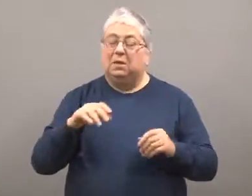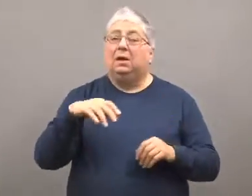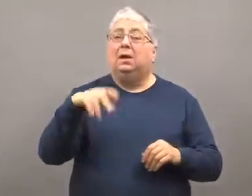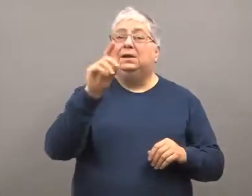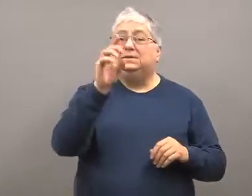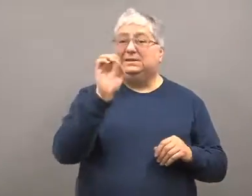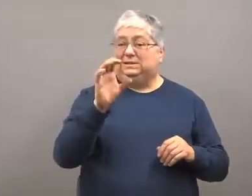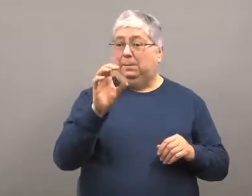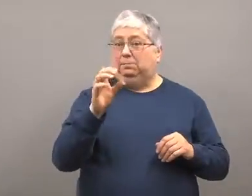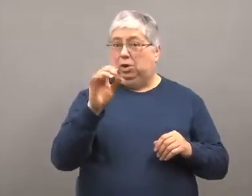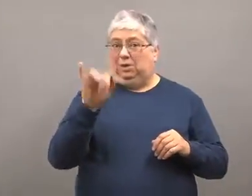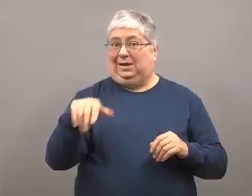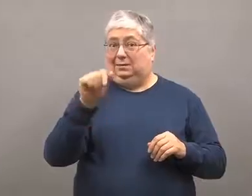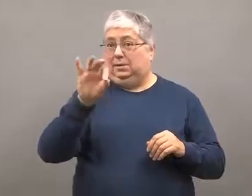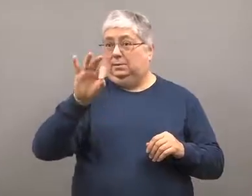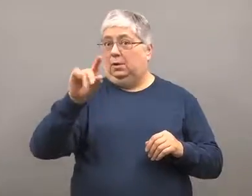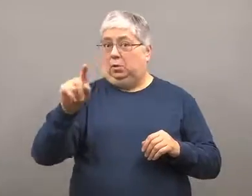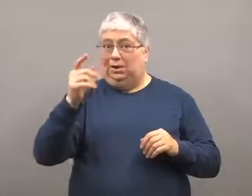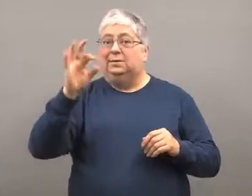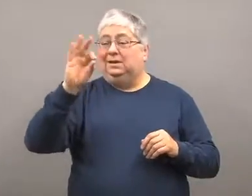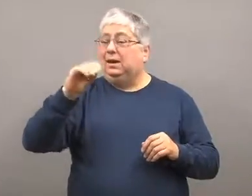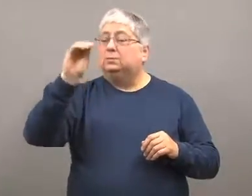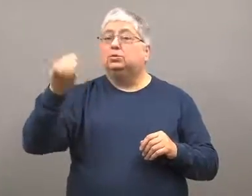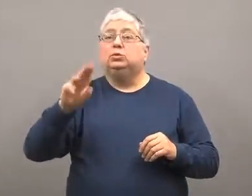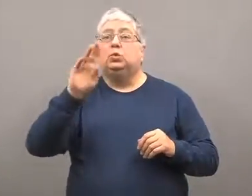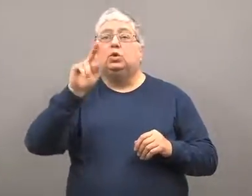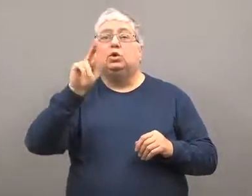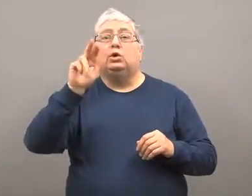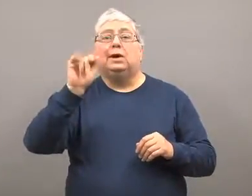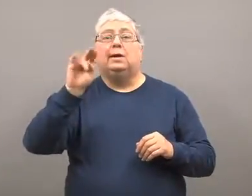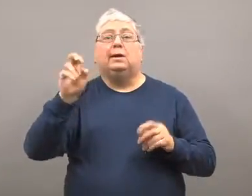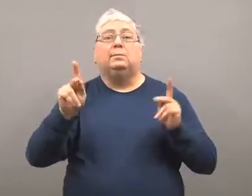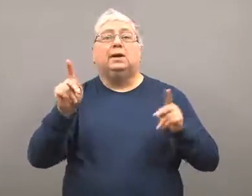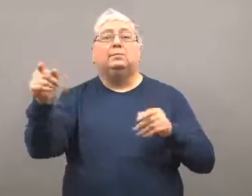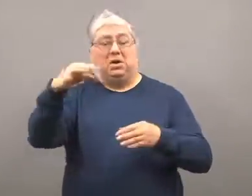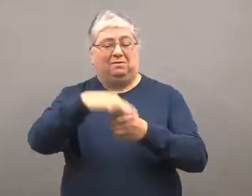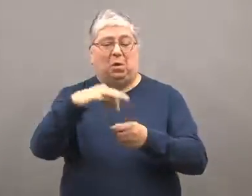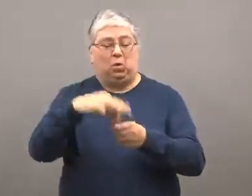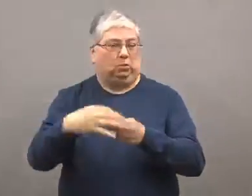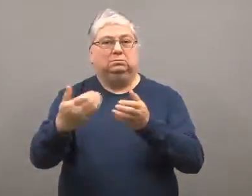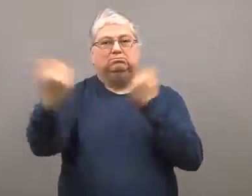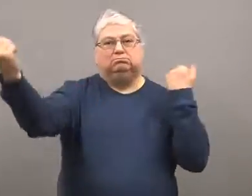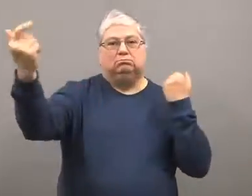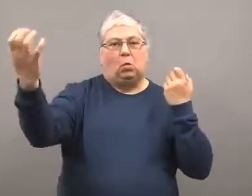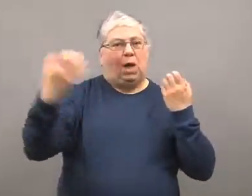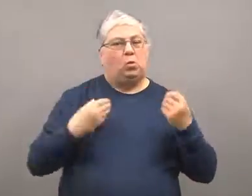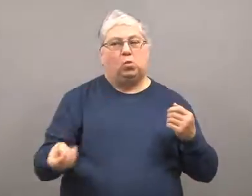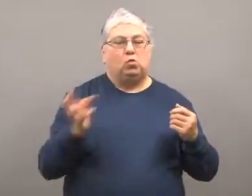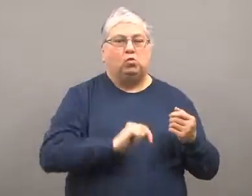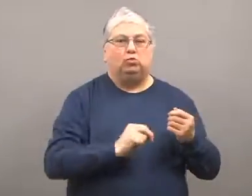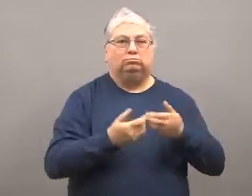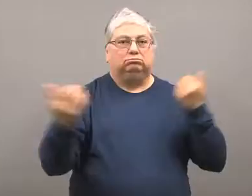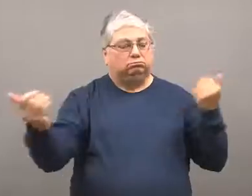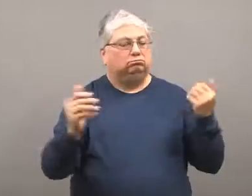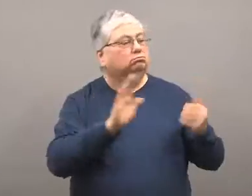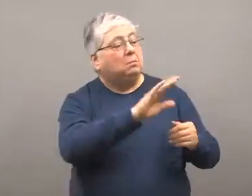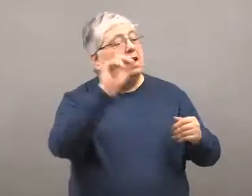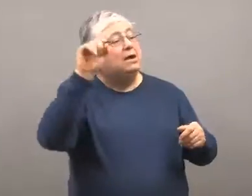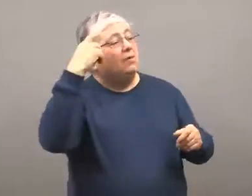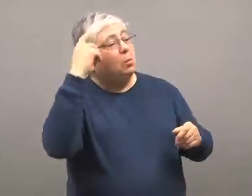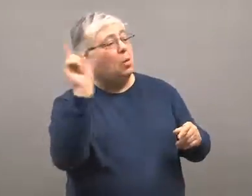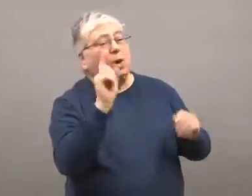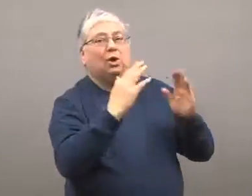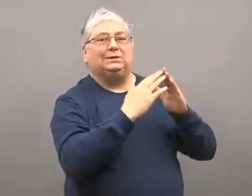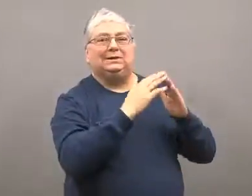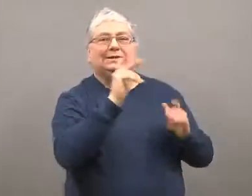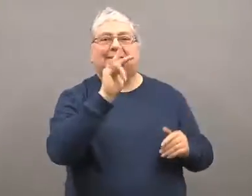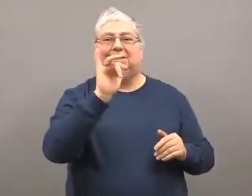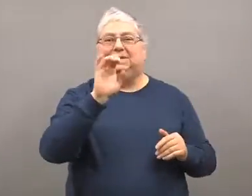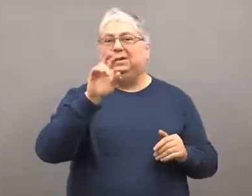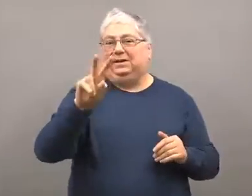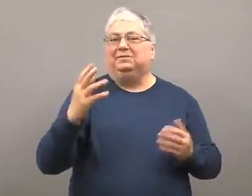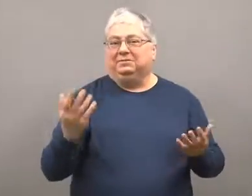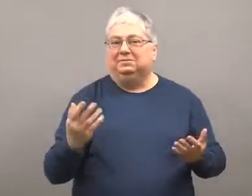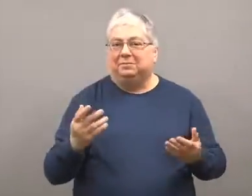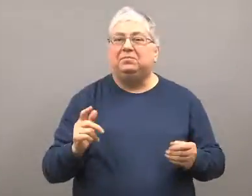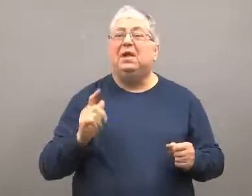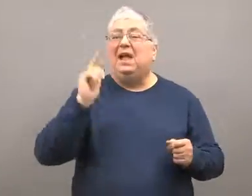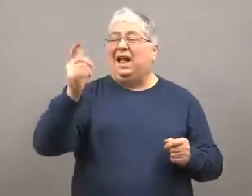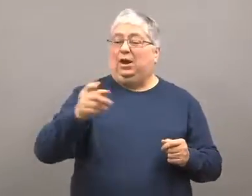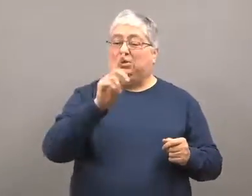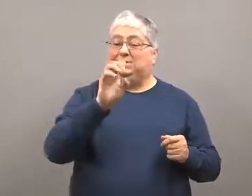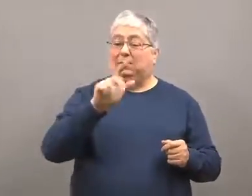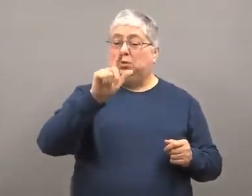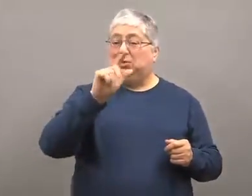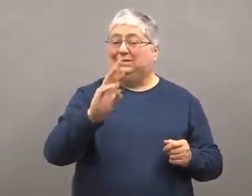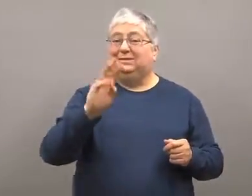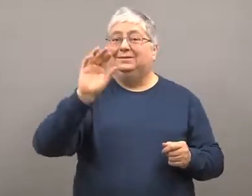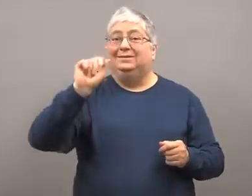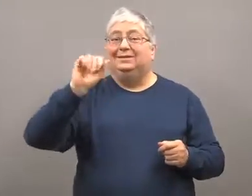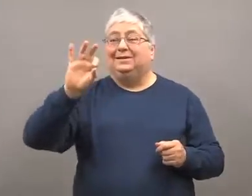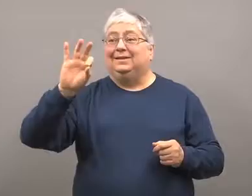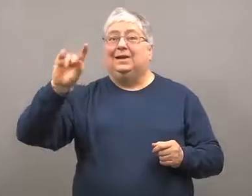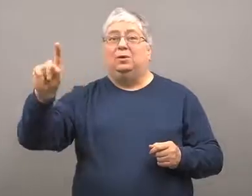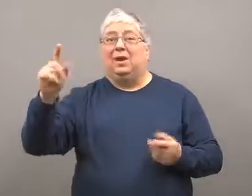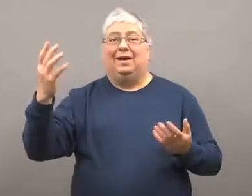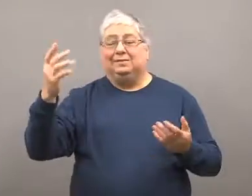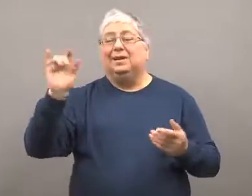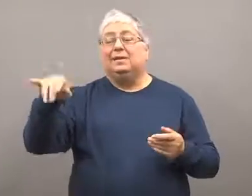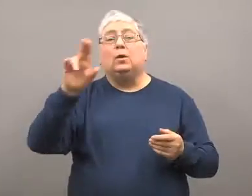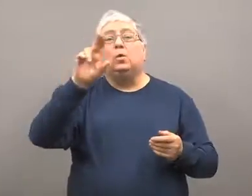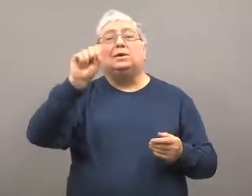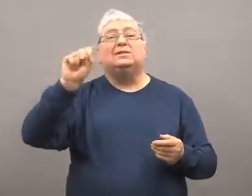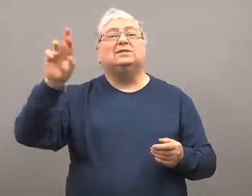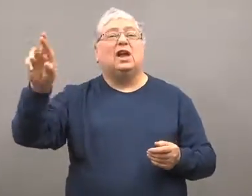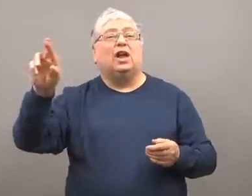90% of Ukrainians voted for independence in December of 1991.